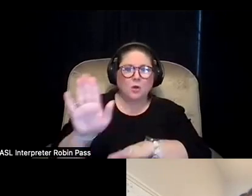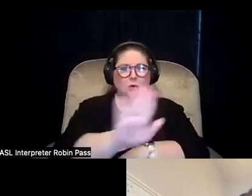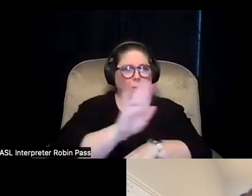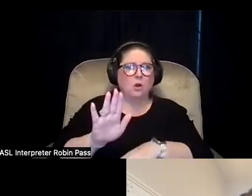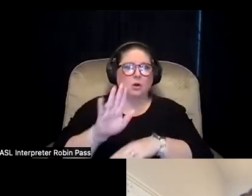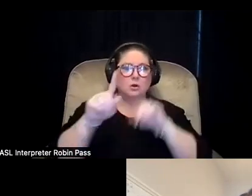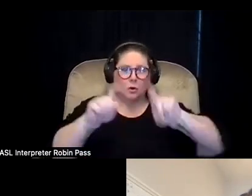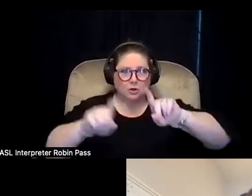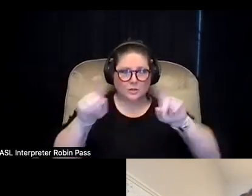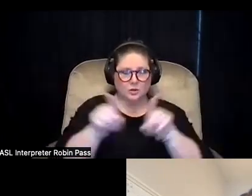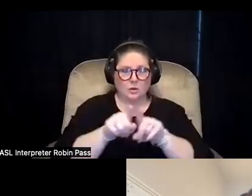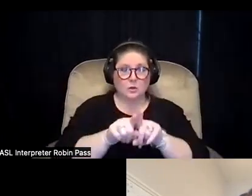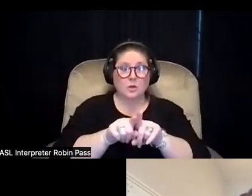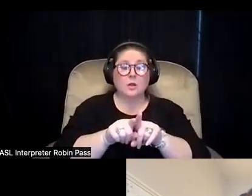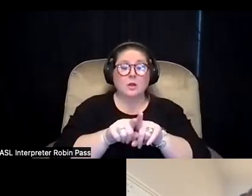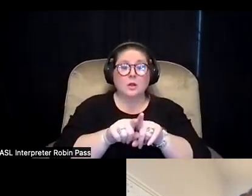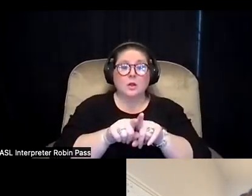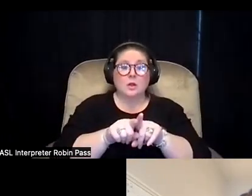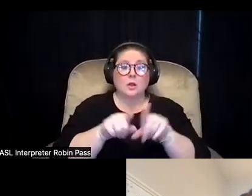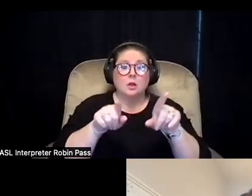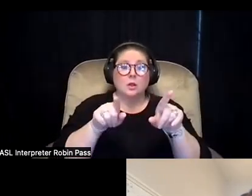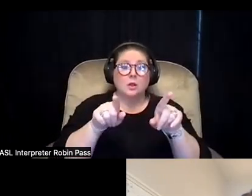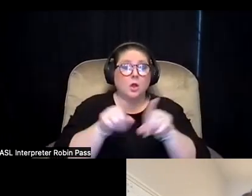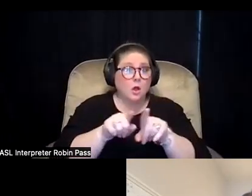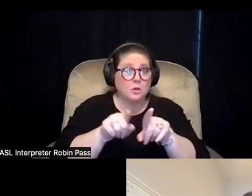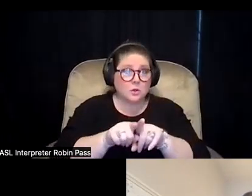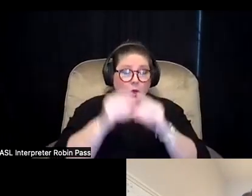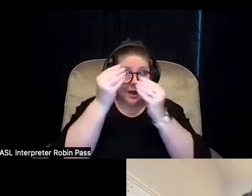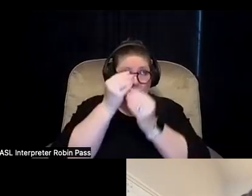also i will throw questions to the panelists but i have also told them to feel free to